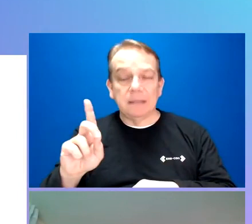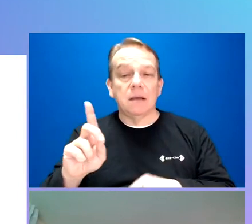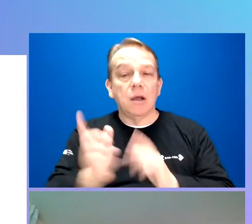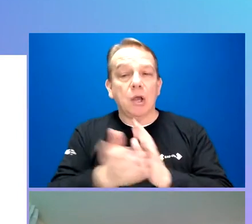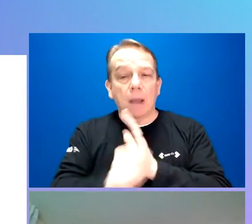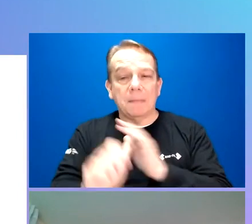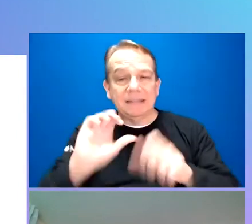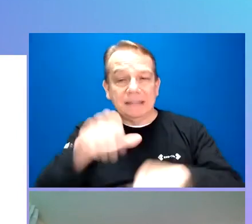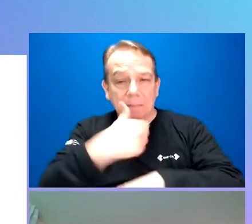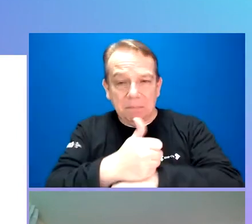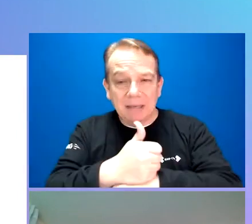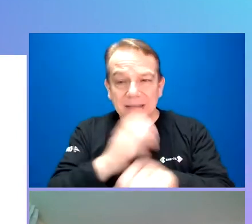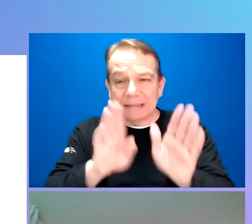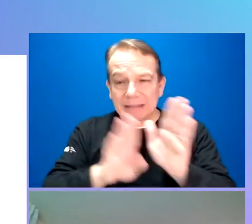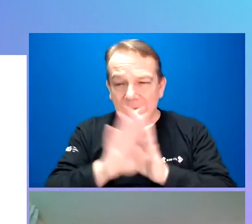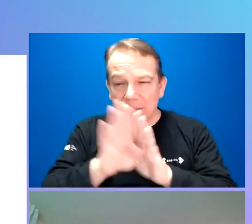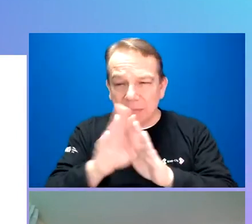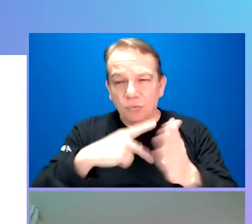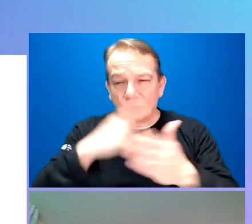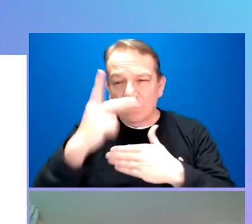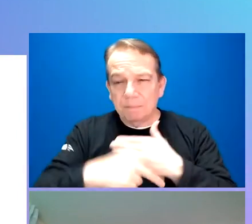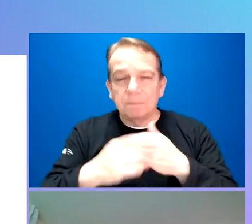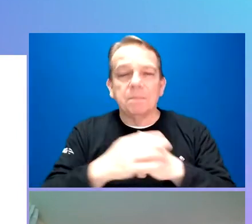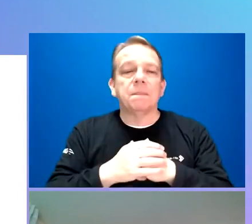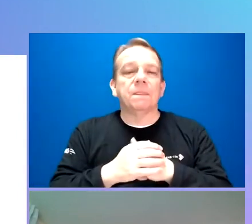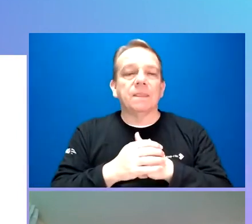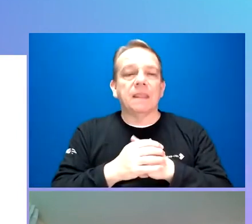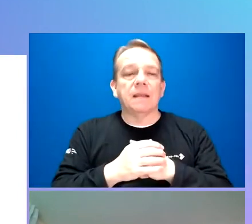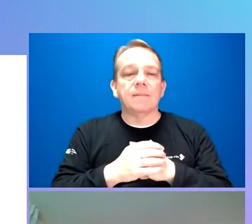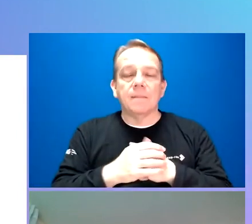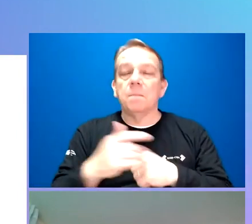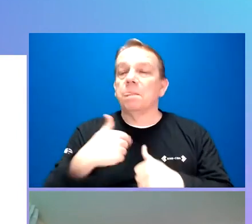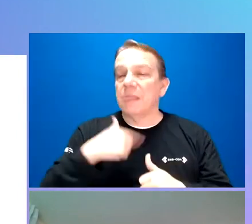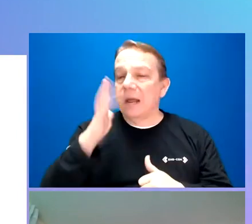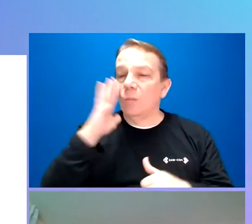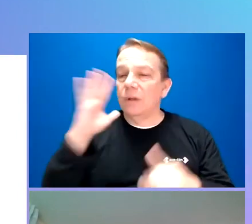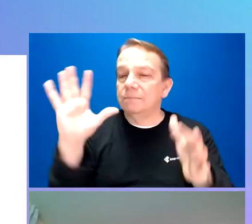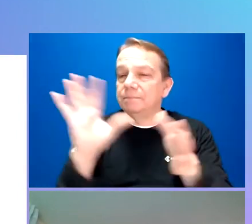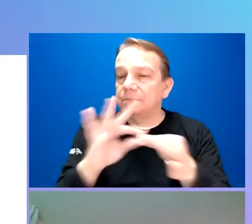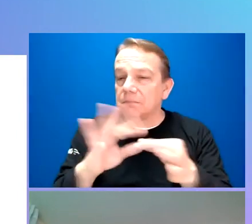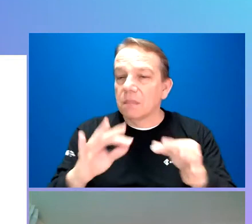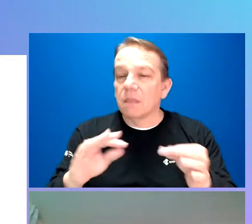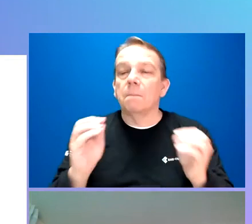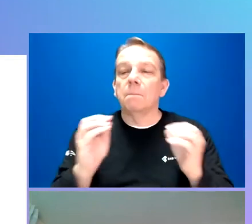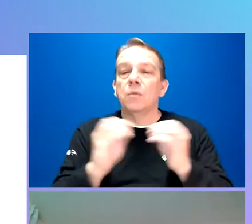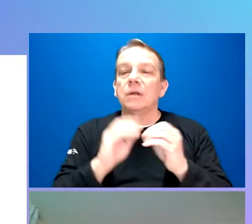then I'm going to talk about,